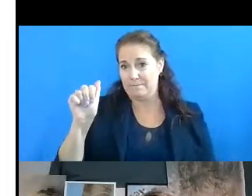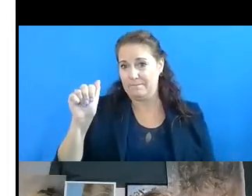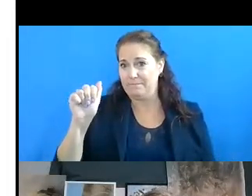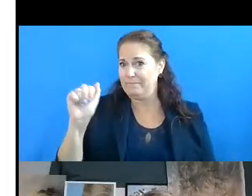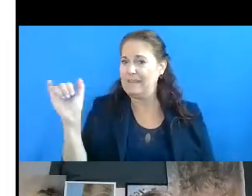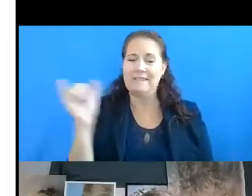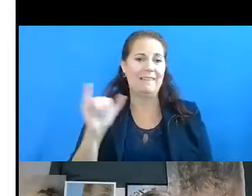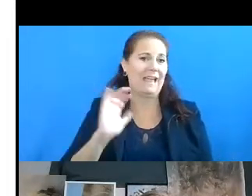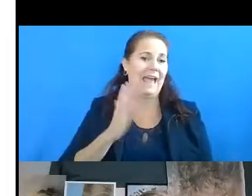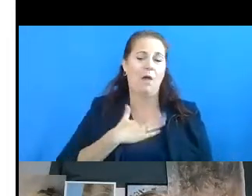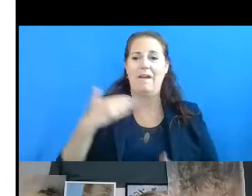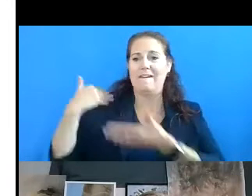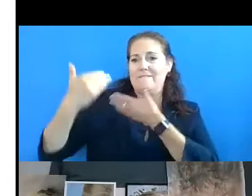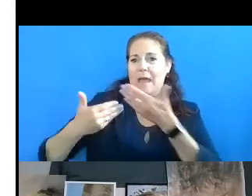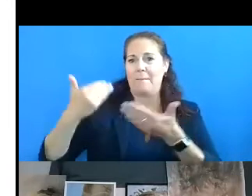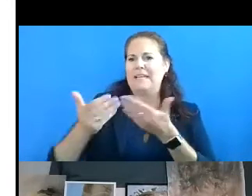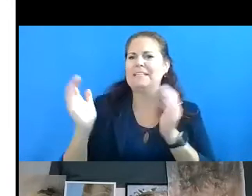Our family was in a little village onto itself.